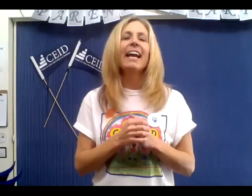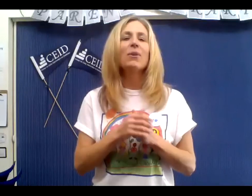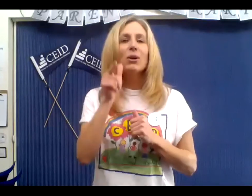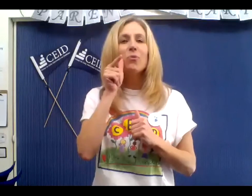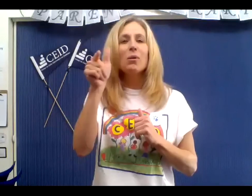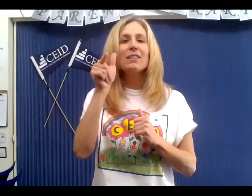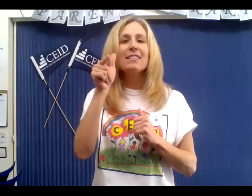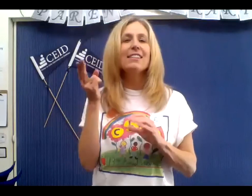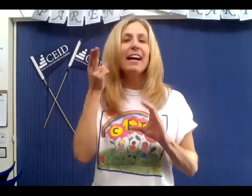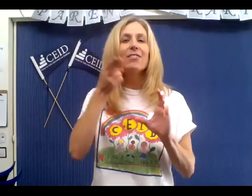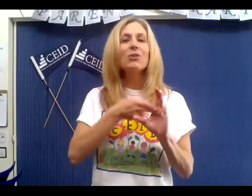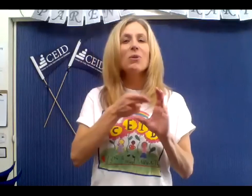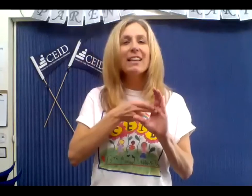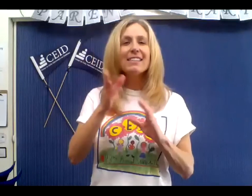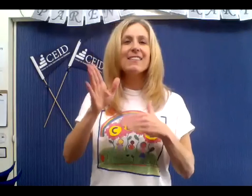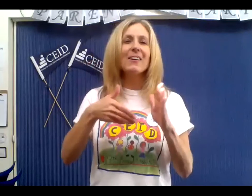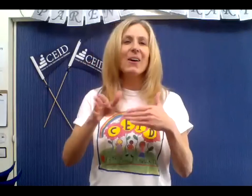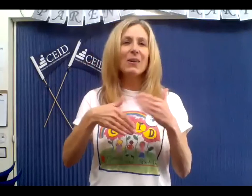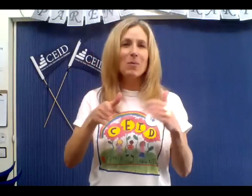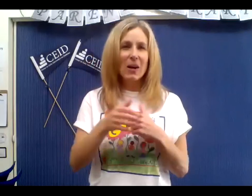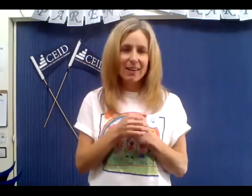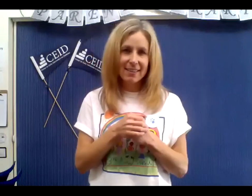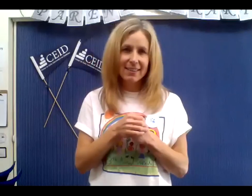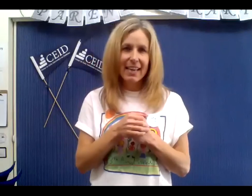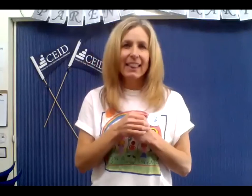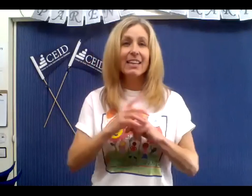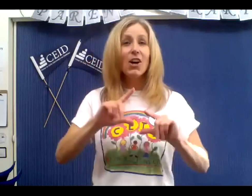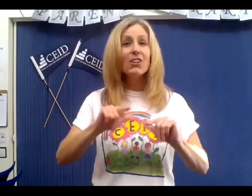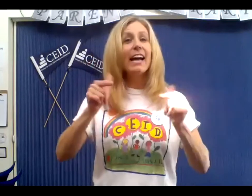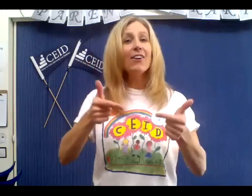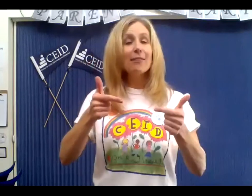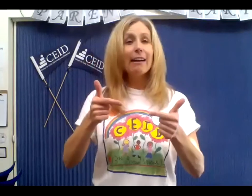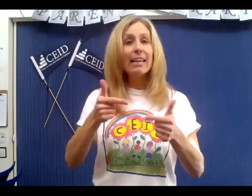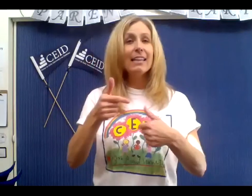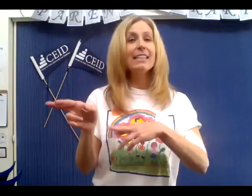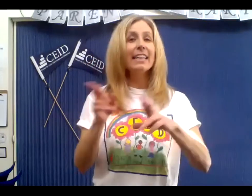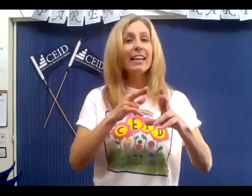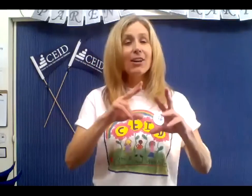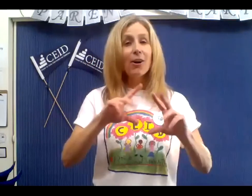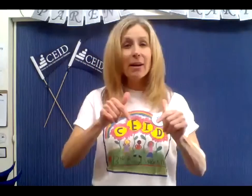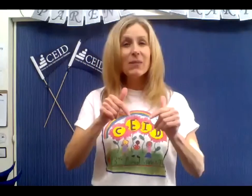And we look forward to having you join us on our walk. Let's all now get ready to get going.